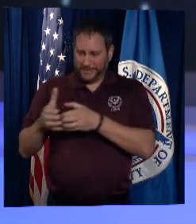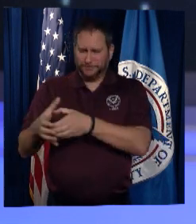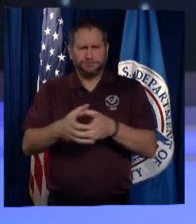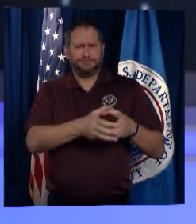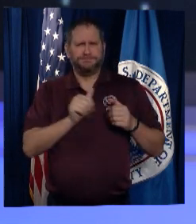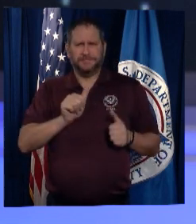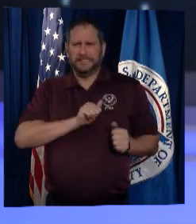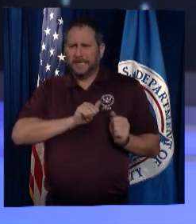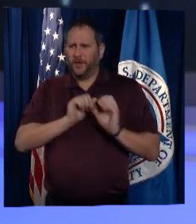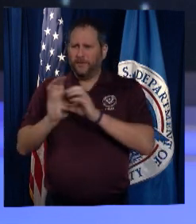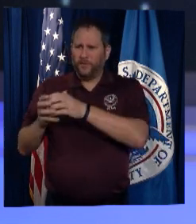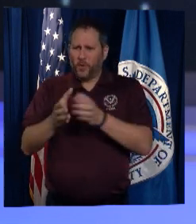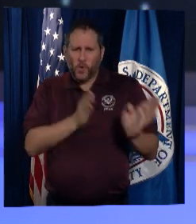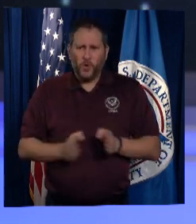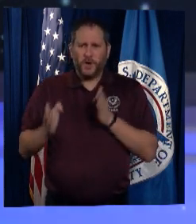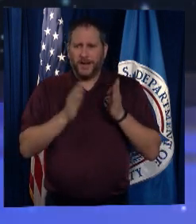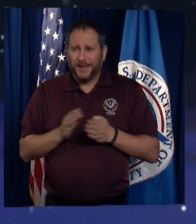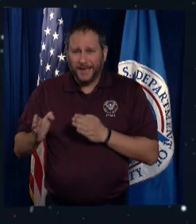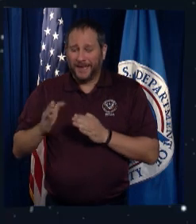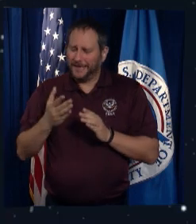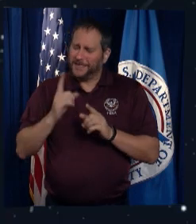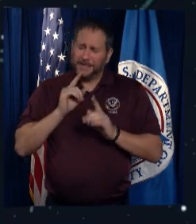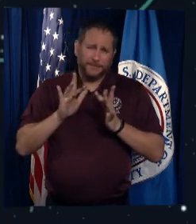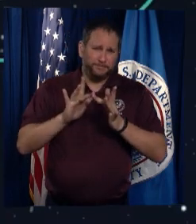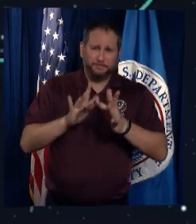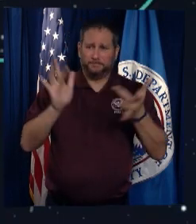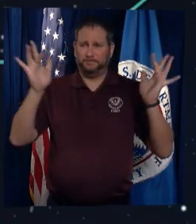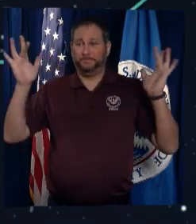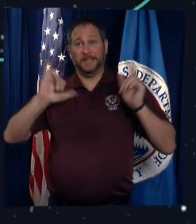communities have already organized themselves. They have their own